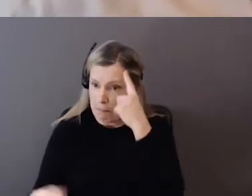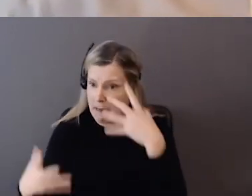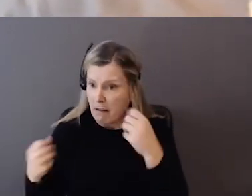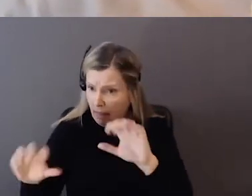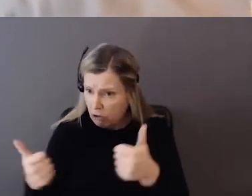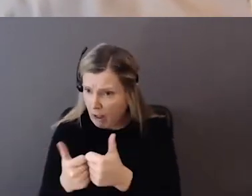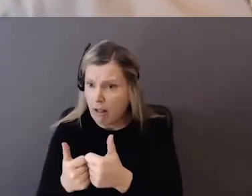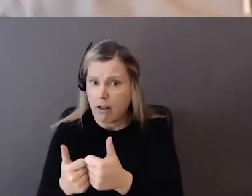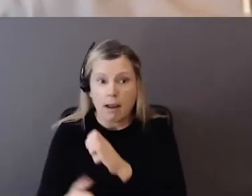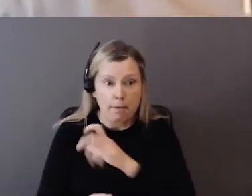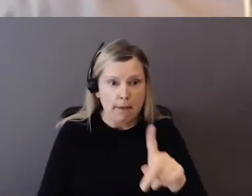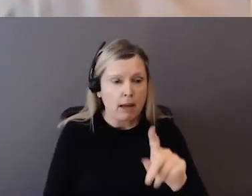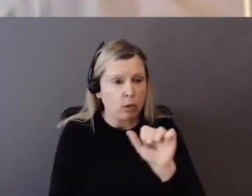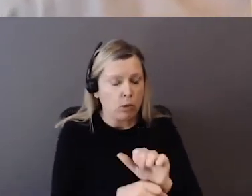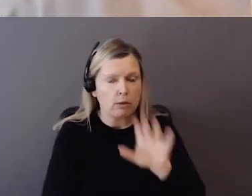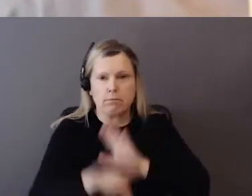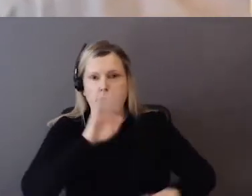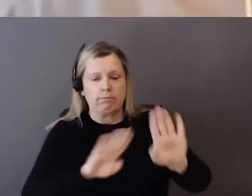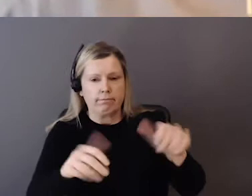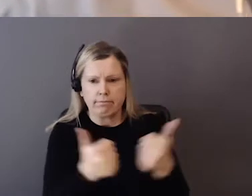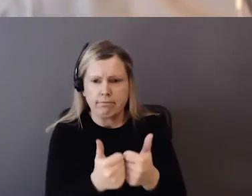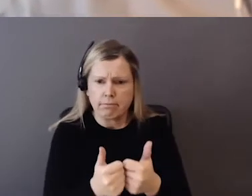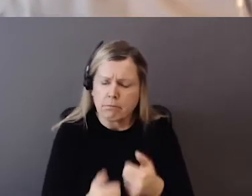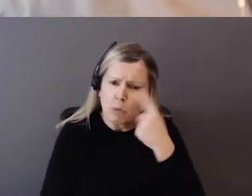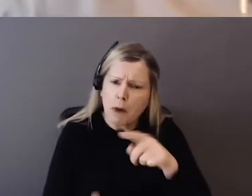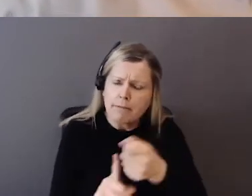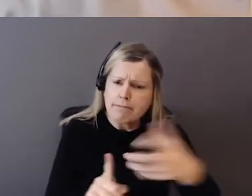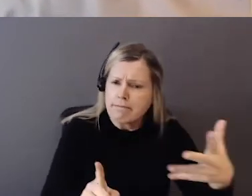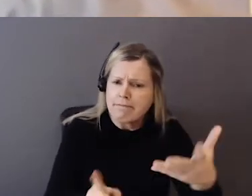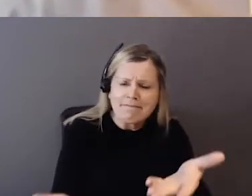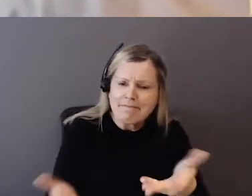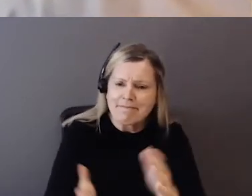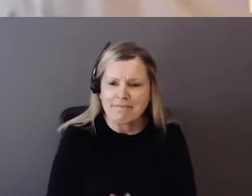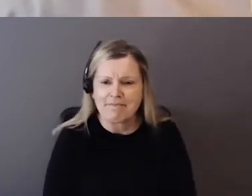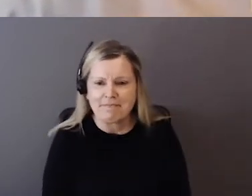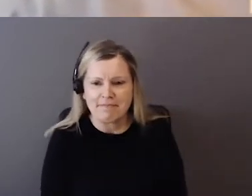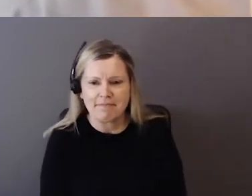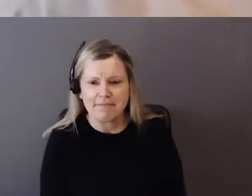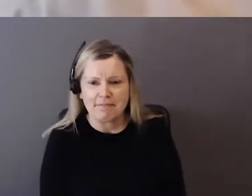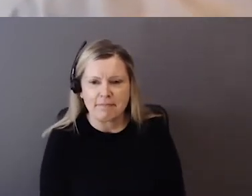Can you set the stage for us a little bit? Tell us a little bit about that experience.